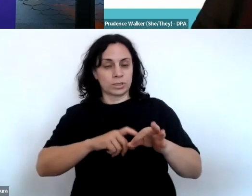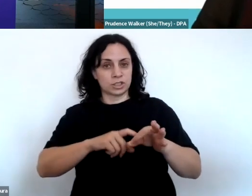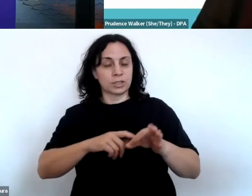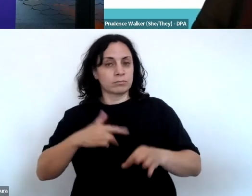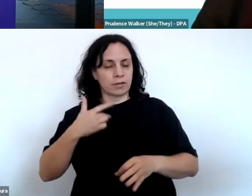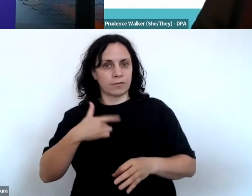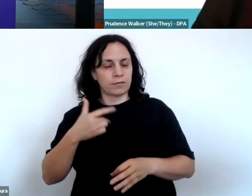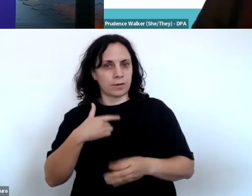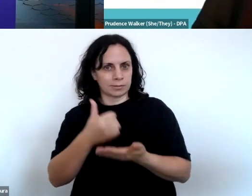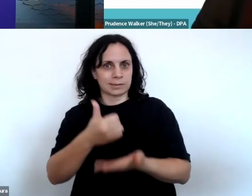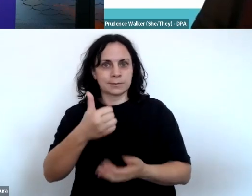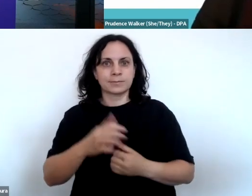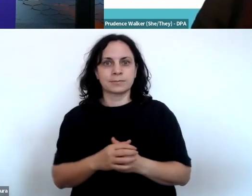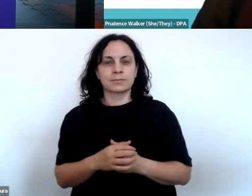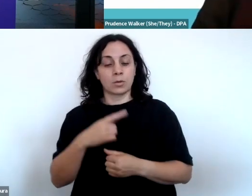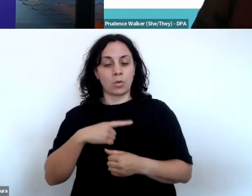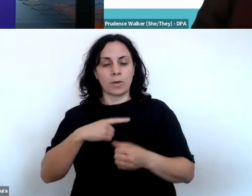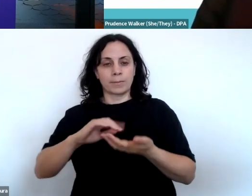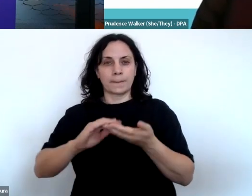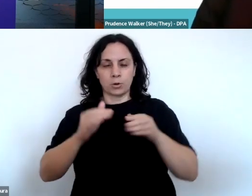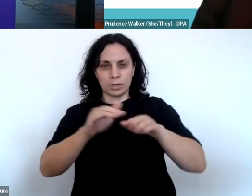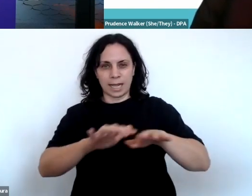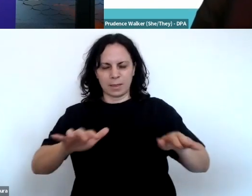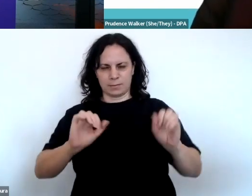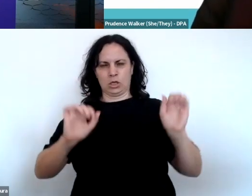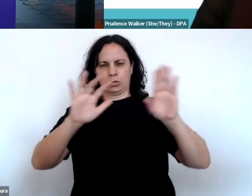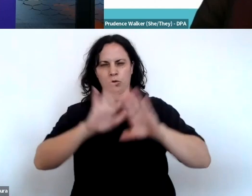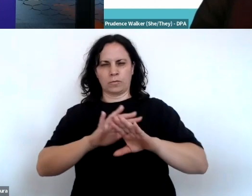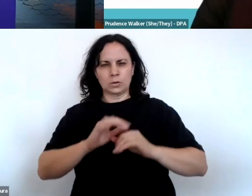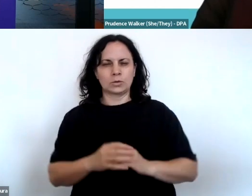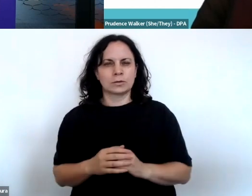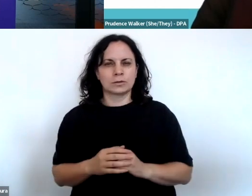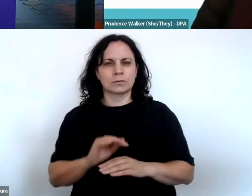in the community over the years about the development of Enabling Good Lives.